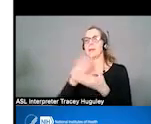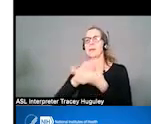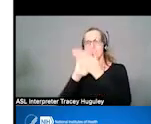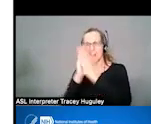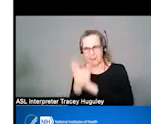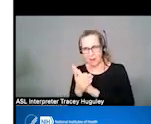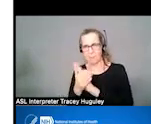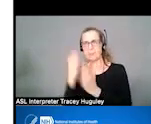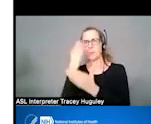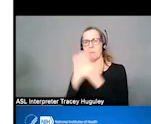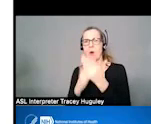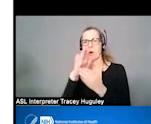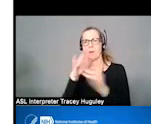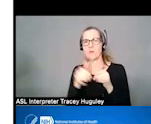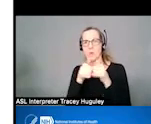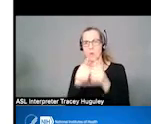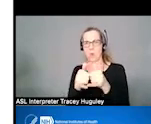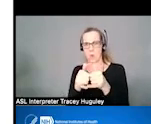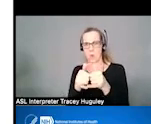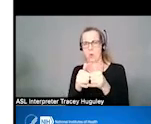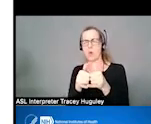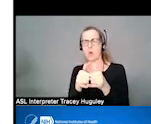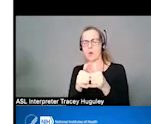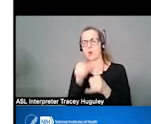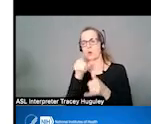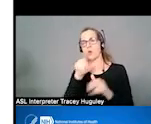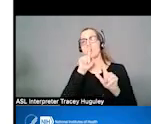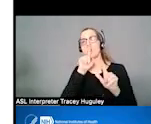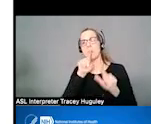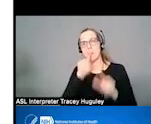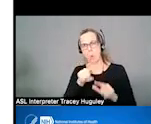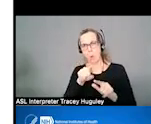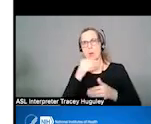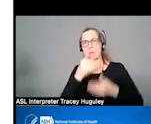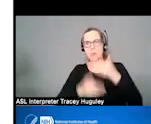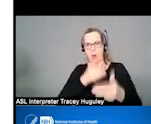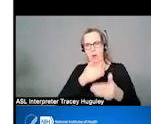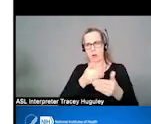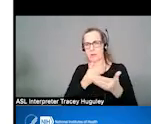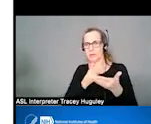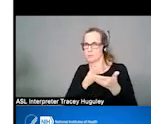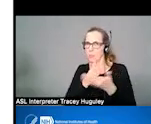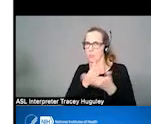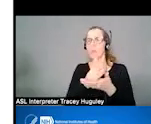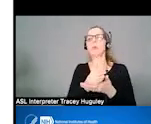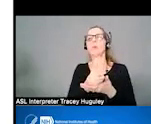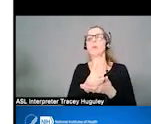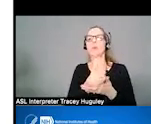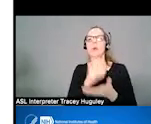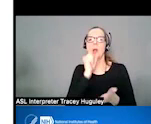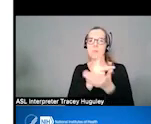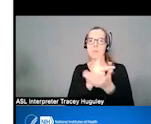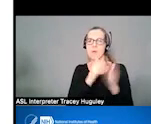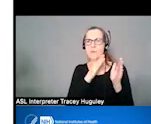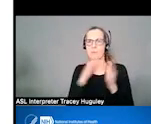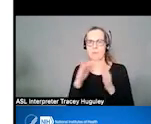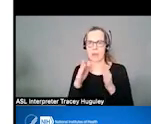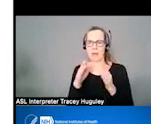and you will report progress on implementing that approved plan in the Research Performance Progress Report, or the RPPR.